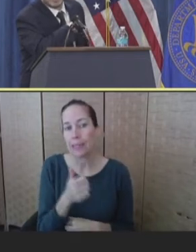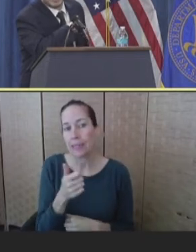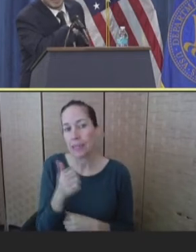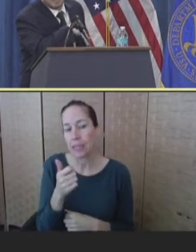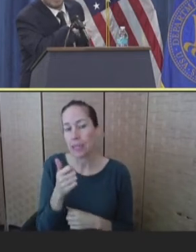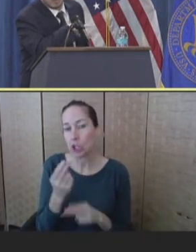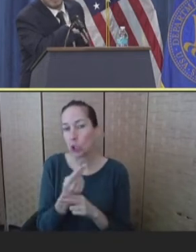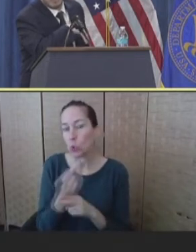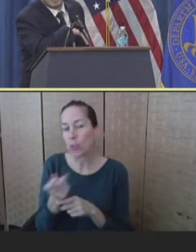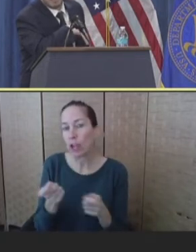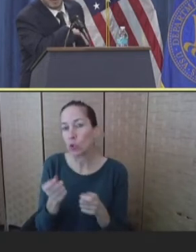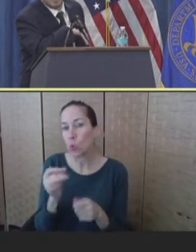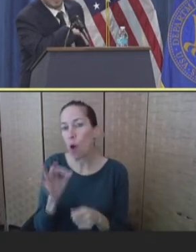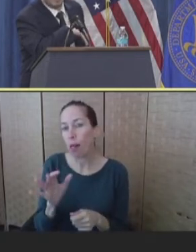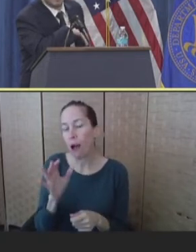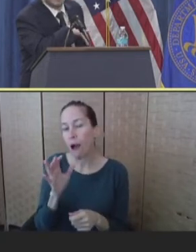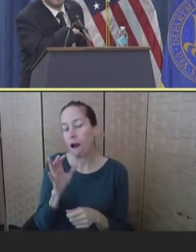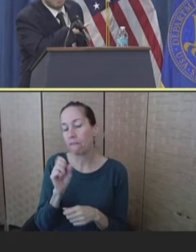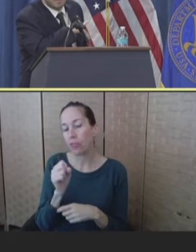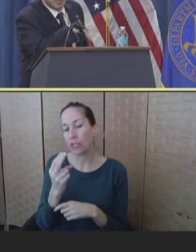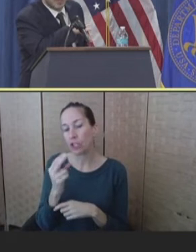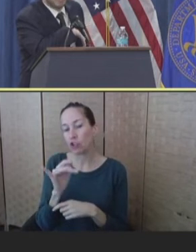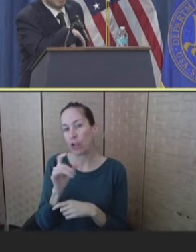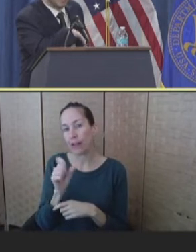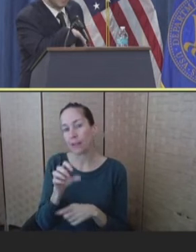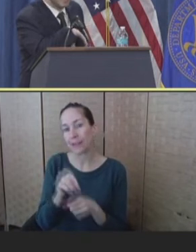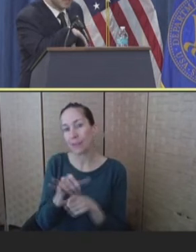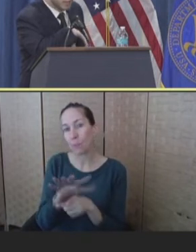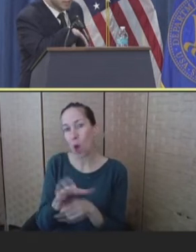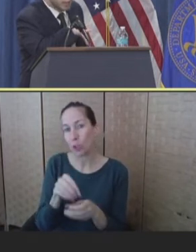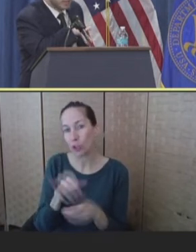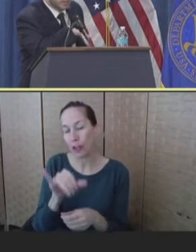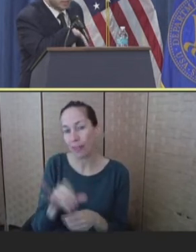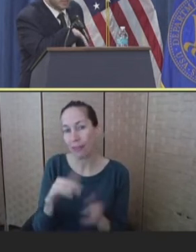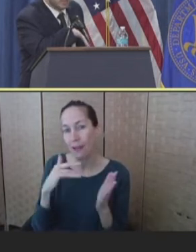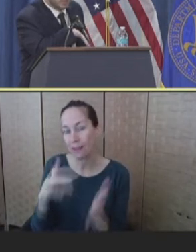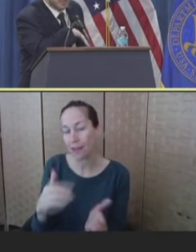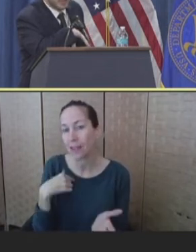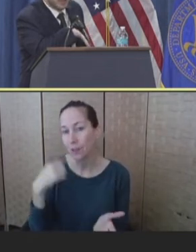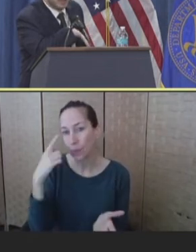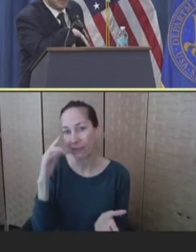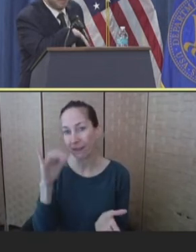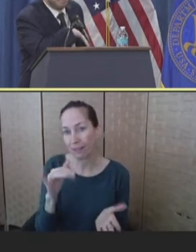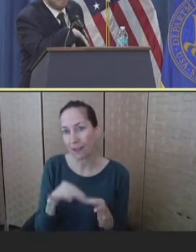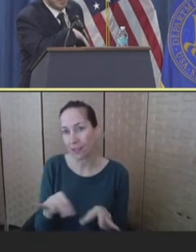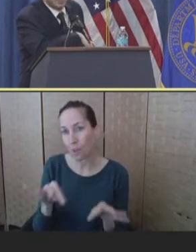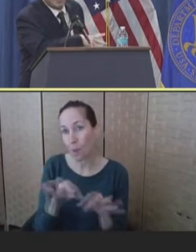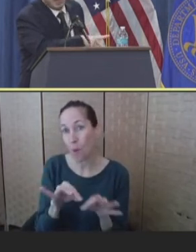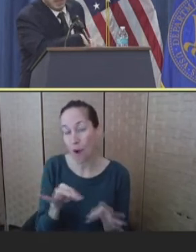That's a follow up component that we're working on currently. So, I think it's important to provide that caveat.